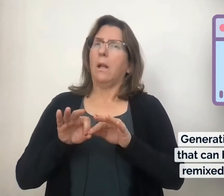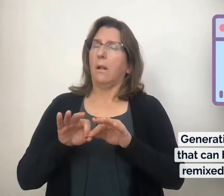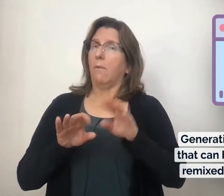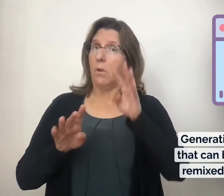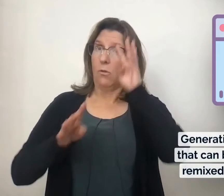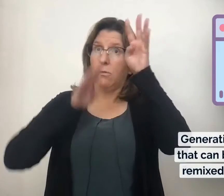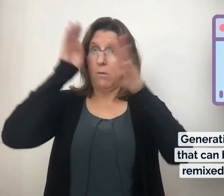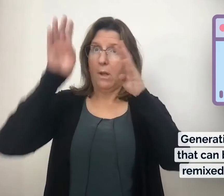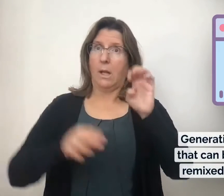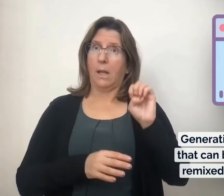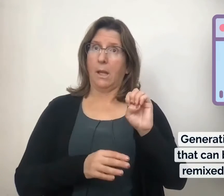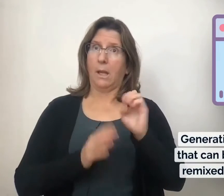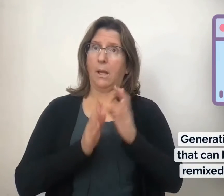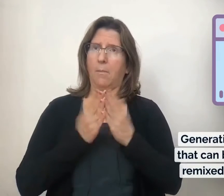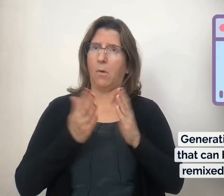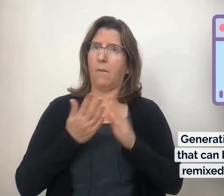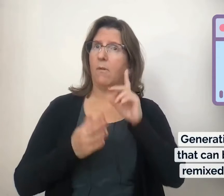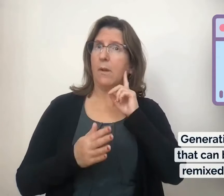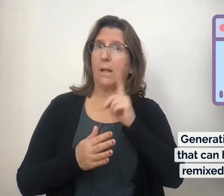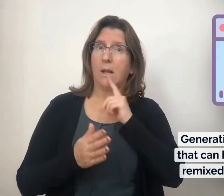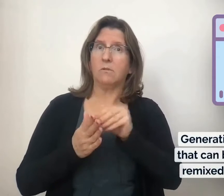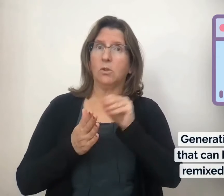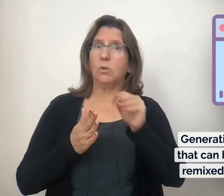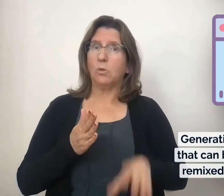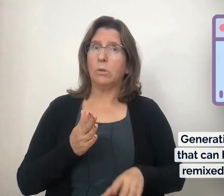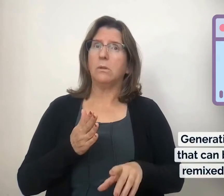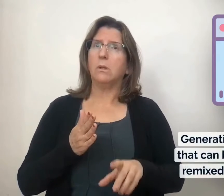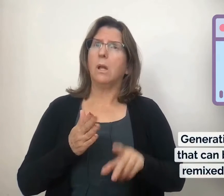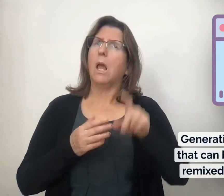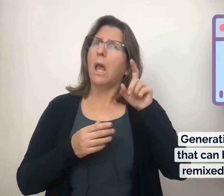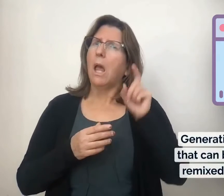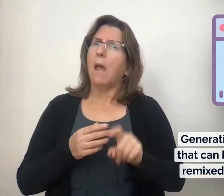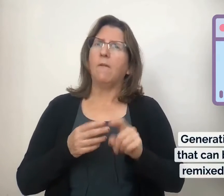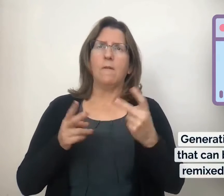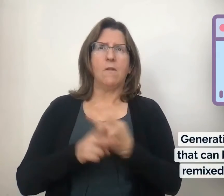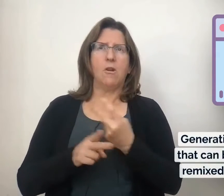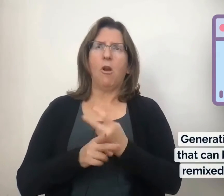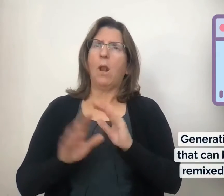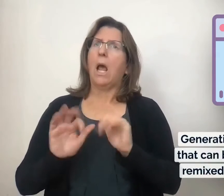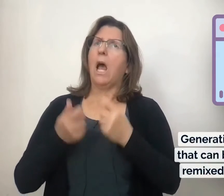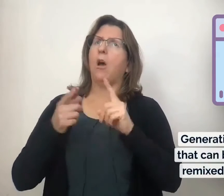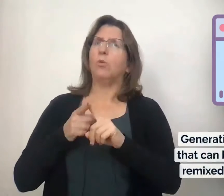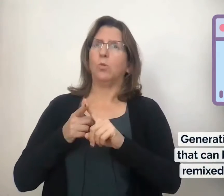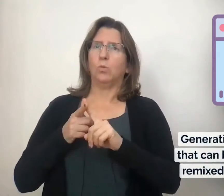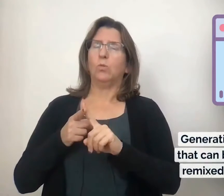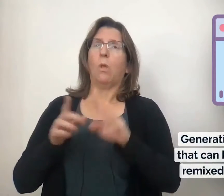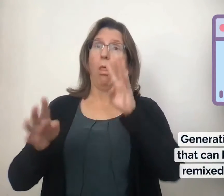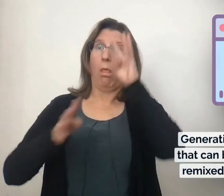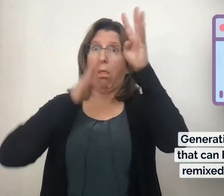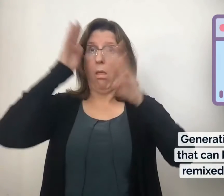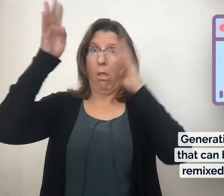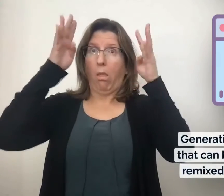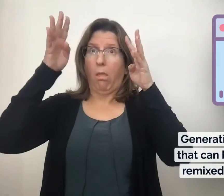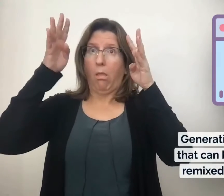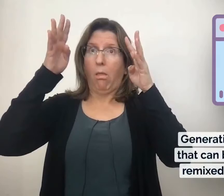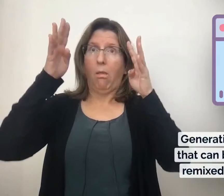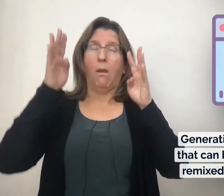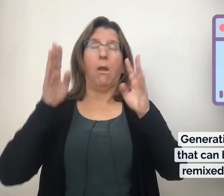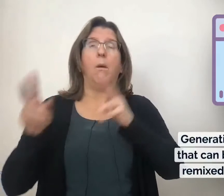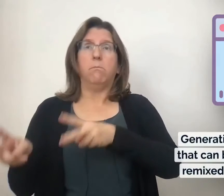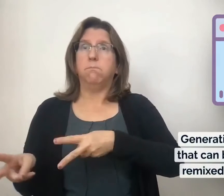It’s important, when creating e-books for deaf students, for designers to consider how to ensure that the product